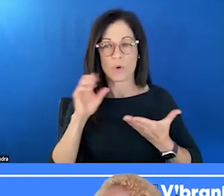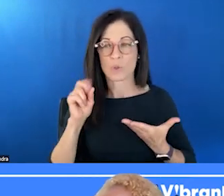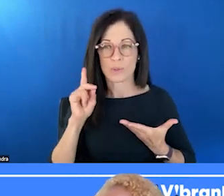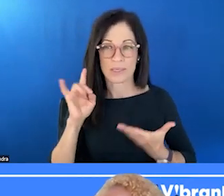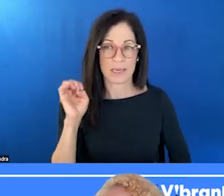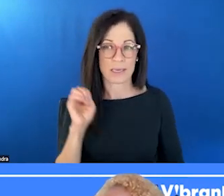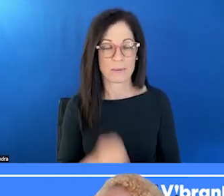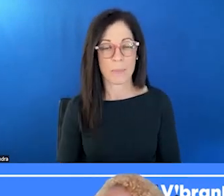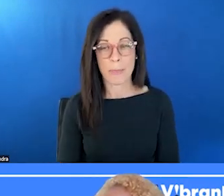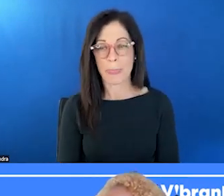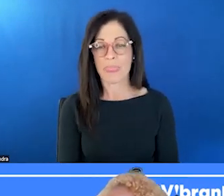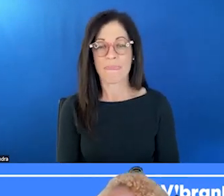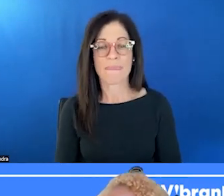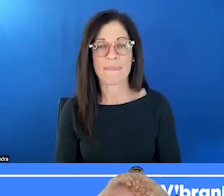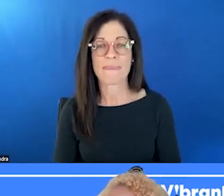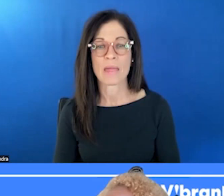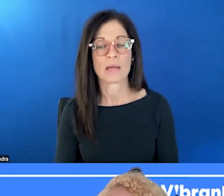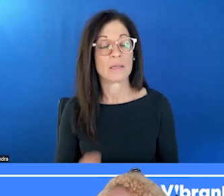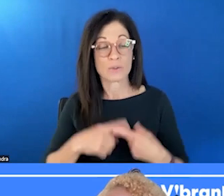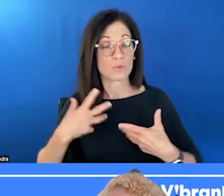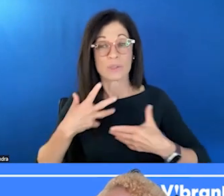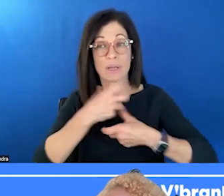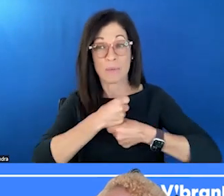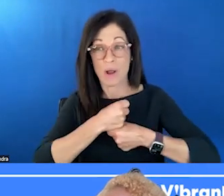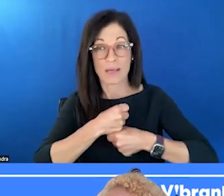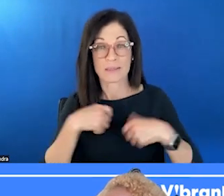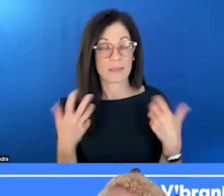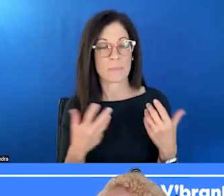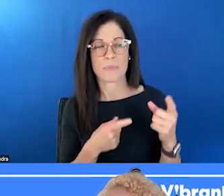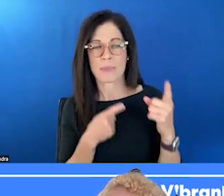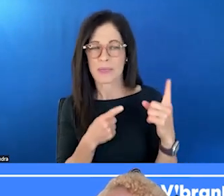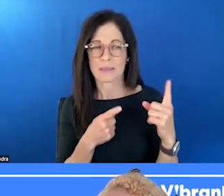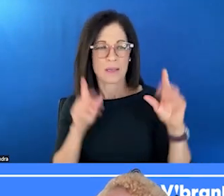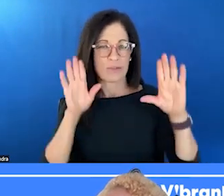JUST TO SUMMARIZE, THIS IS A GREAT RESEARCH PROJECT AND A GREAT